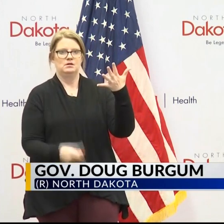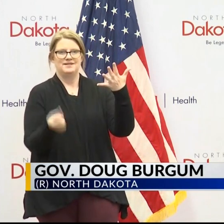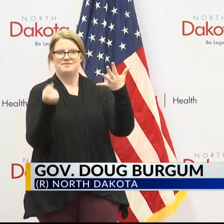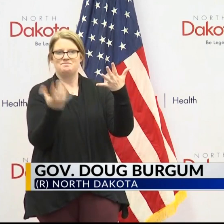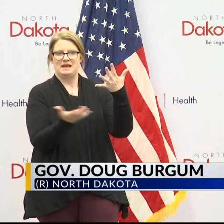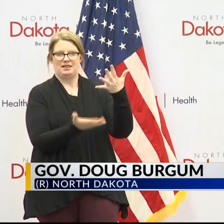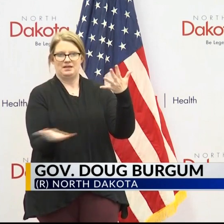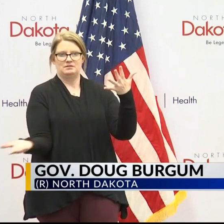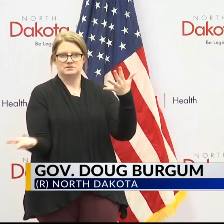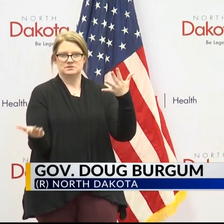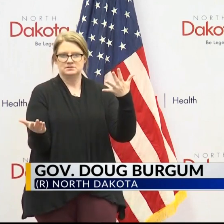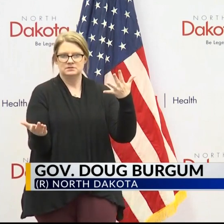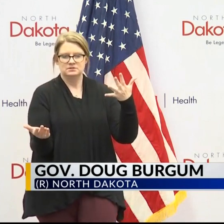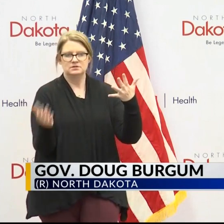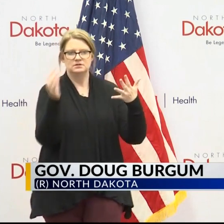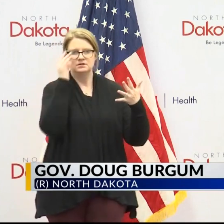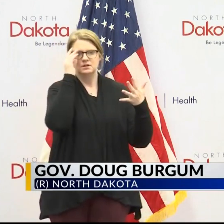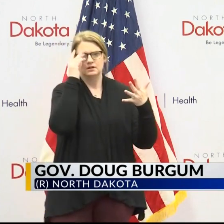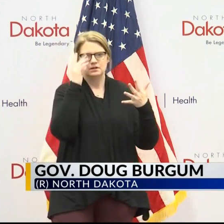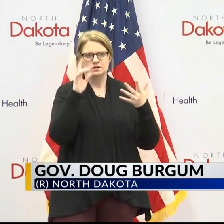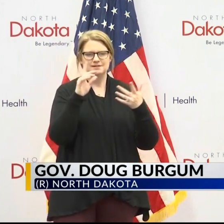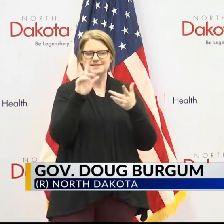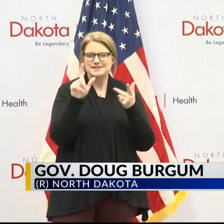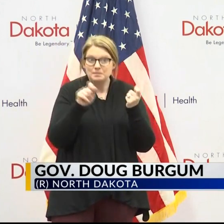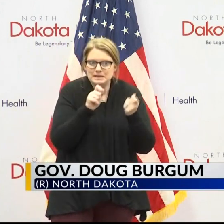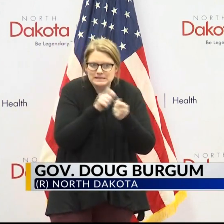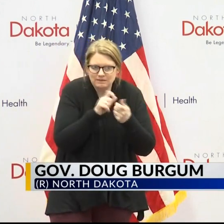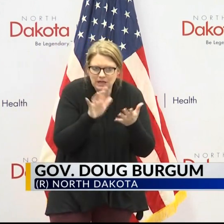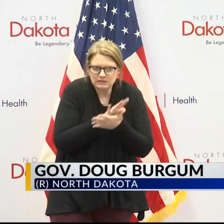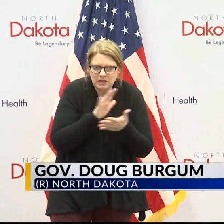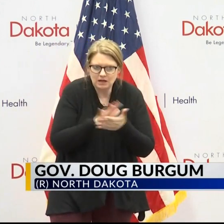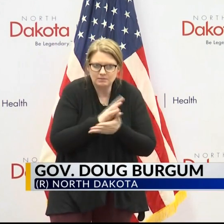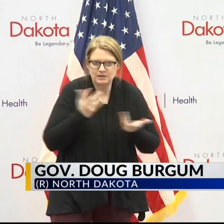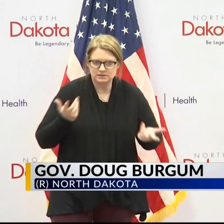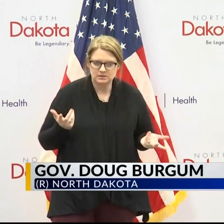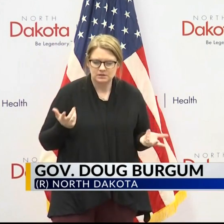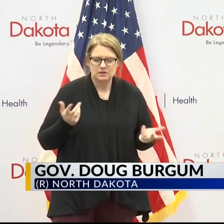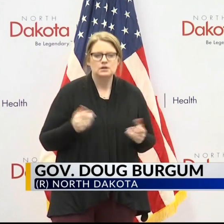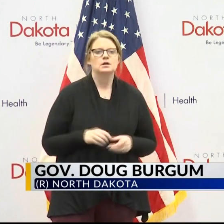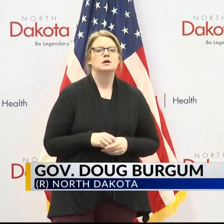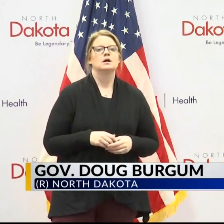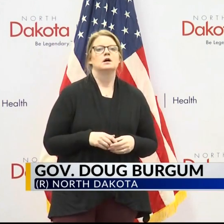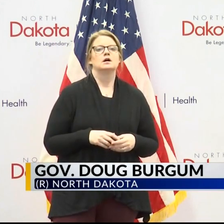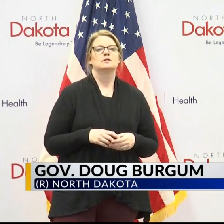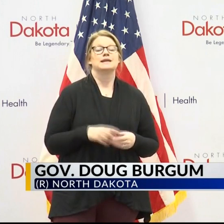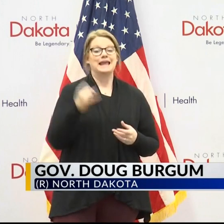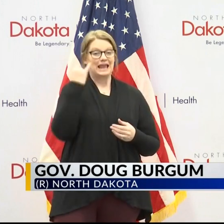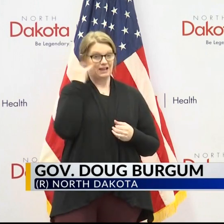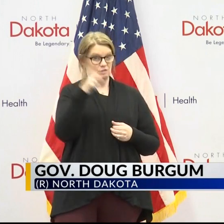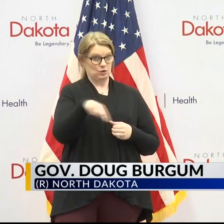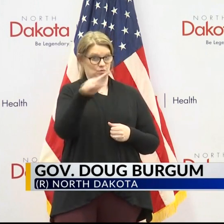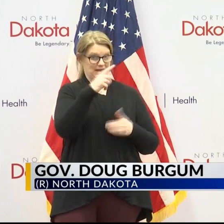AND SO, THE HEALTH AND SAFETY OF NORTH DAKOTA HUMANS ARE OUR PRIORITY. THIS IS ONE STEP TO REDUCE THAT BECAUSE TO GET THE REAL ID REQUIRED AN APPOINTMENT AND A